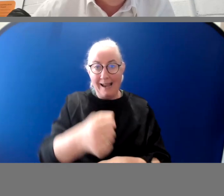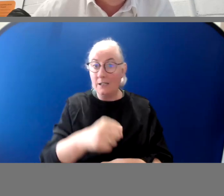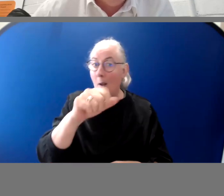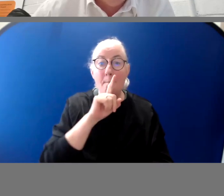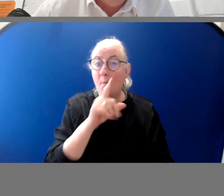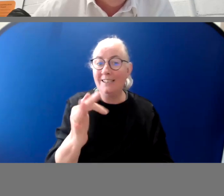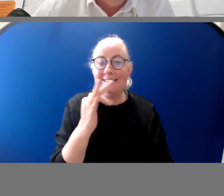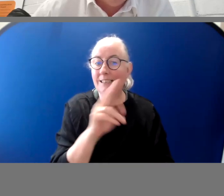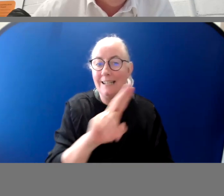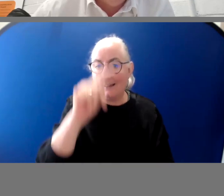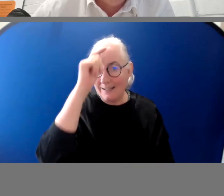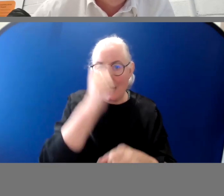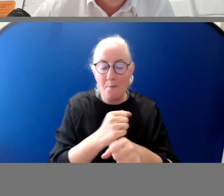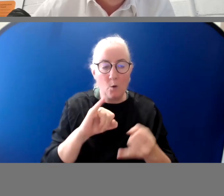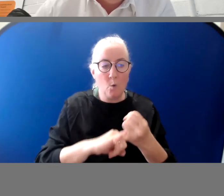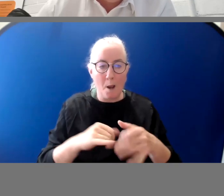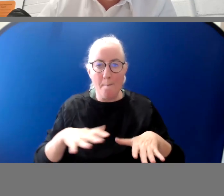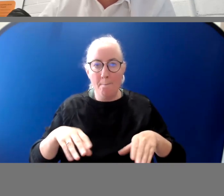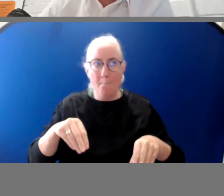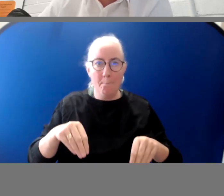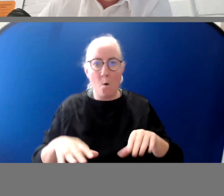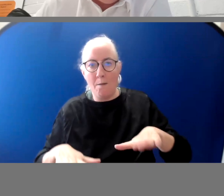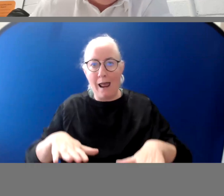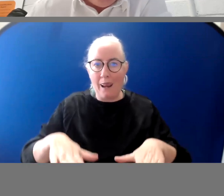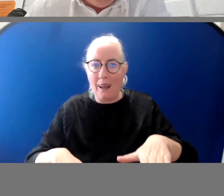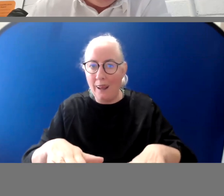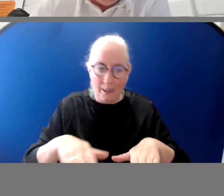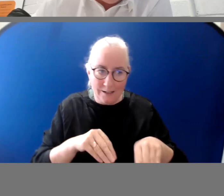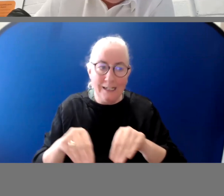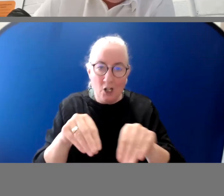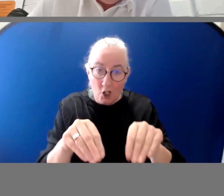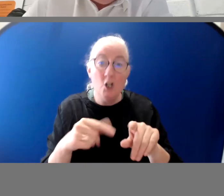needs of some of the mobility impairment so I suppose I'd advocate for consultation and